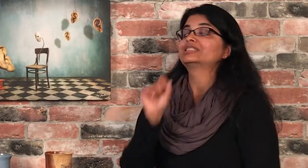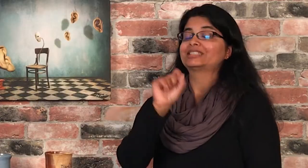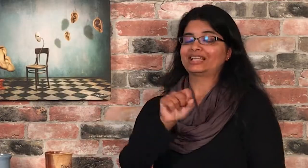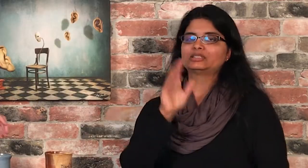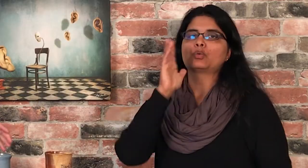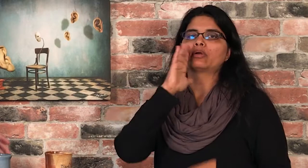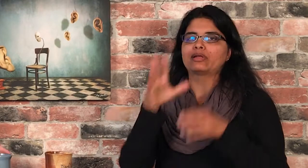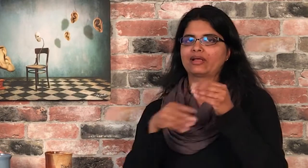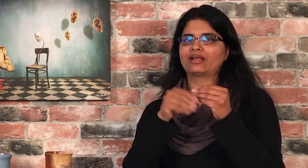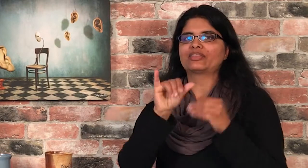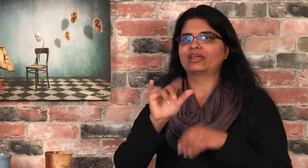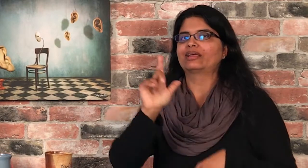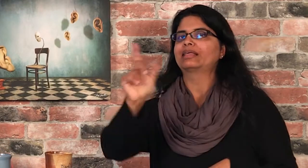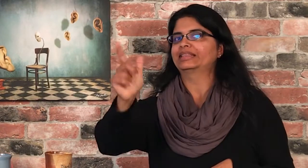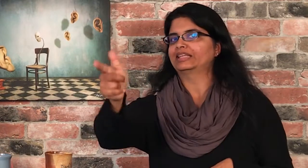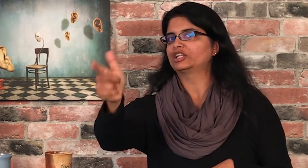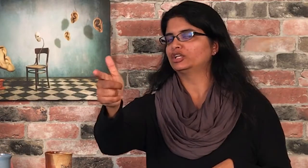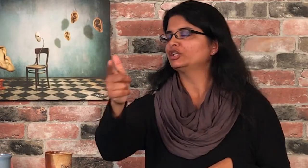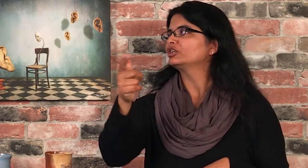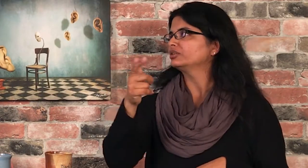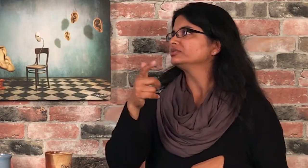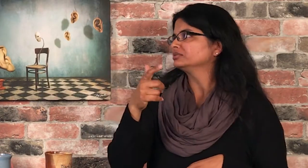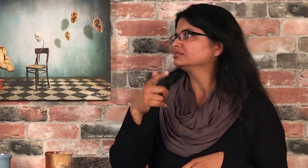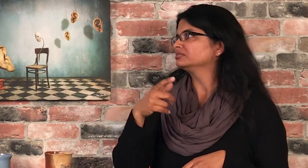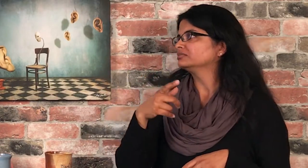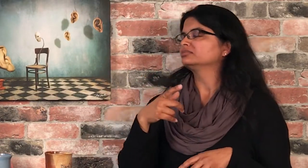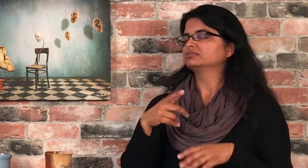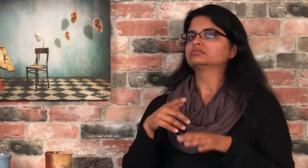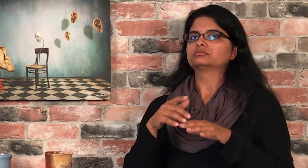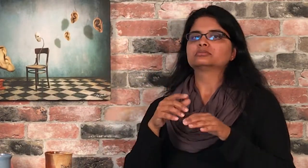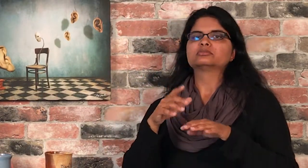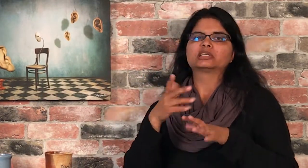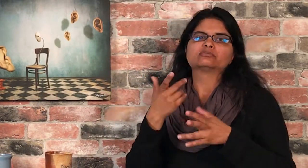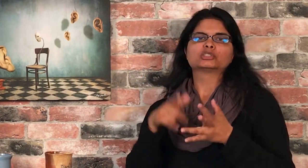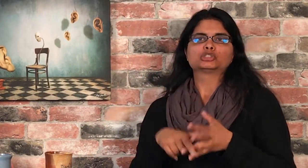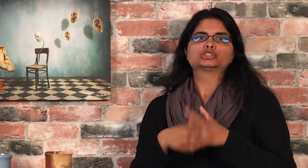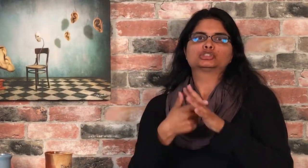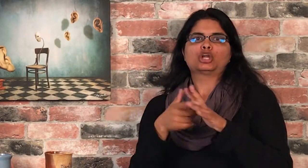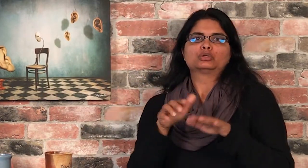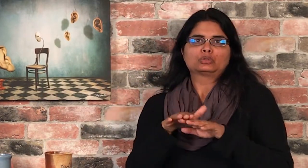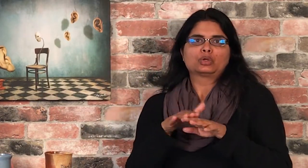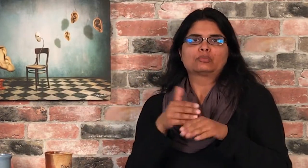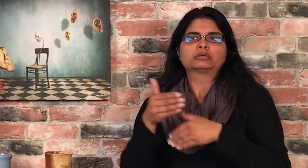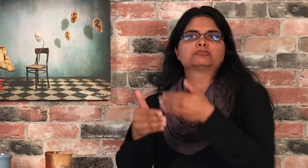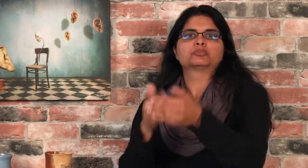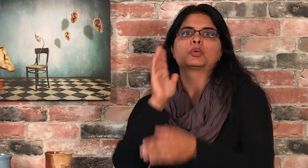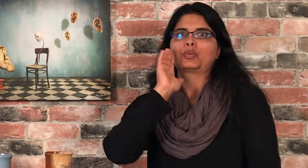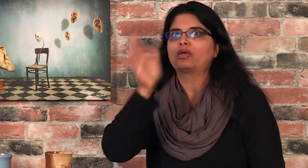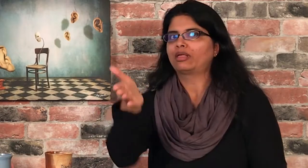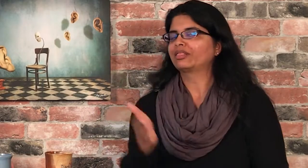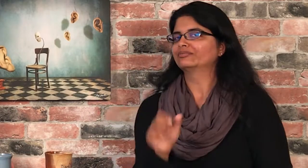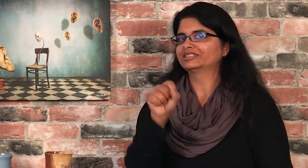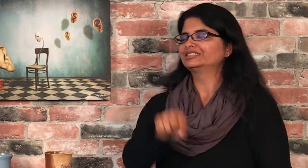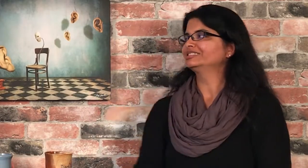Fatima: Yes. We will add that later. We are starting slowly but will add that feature later.